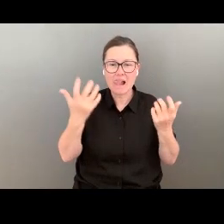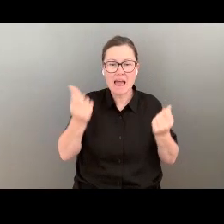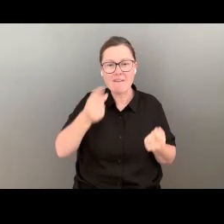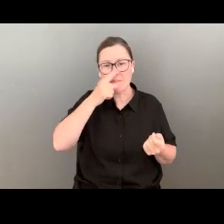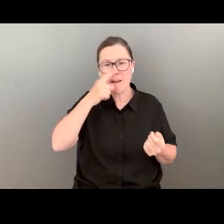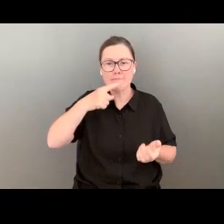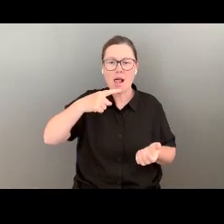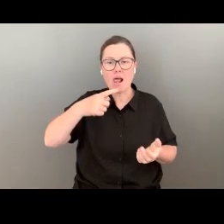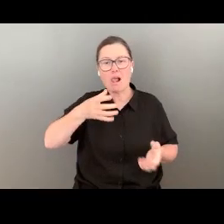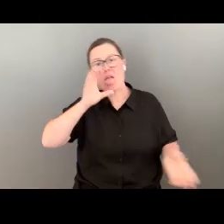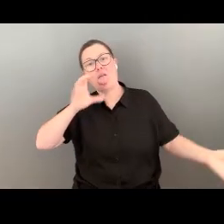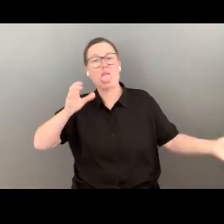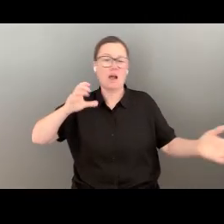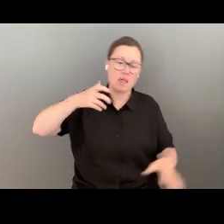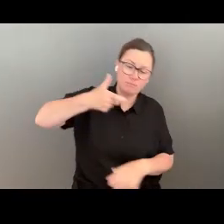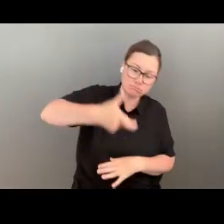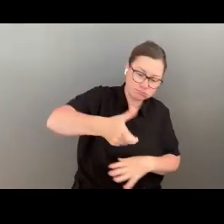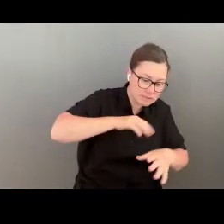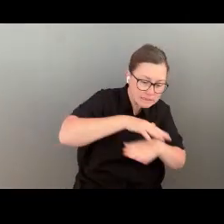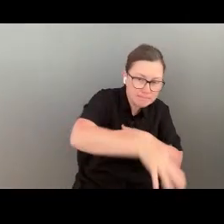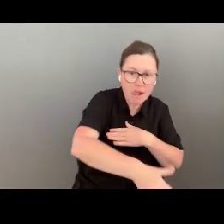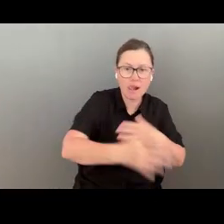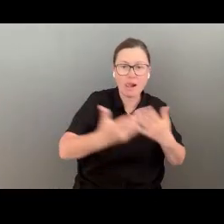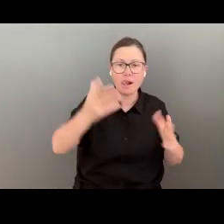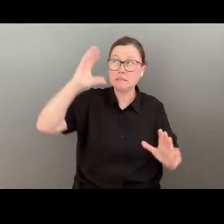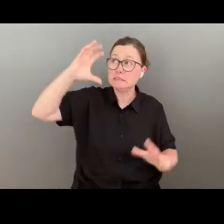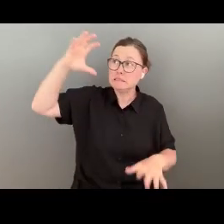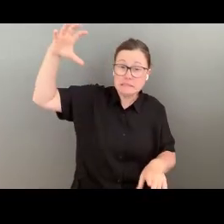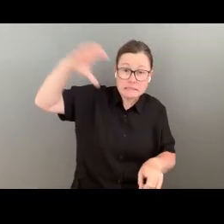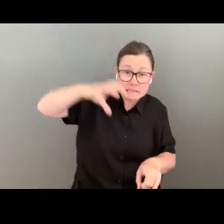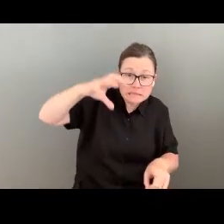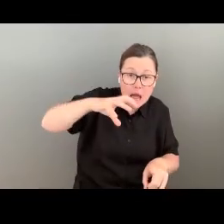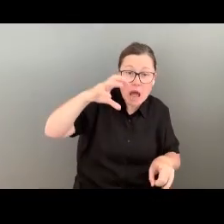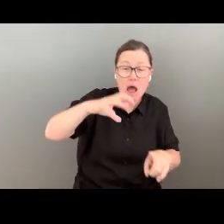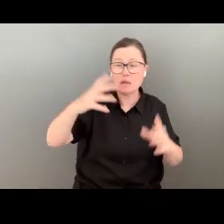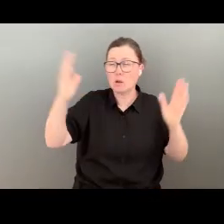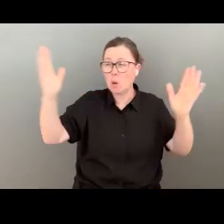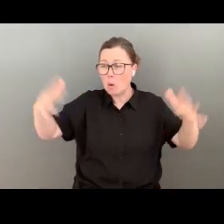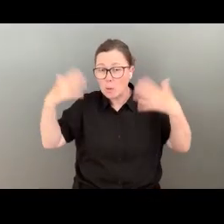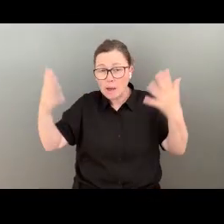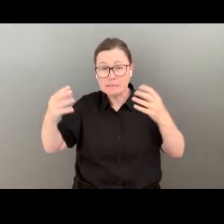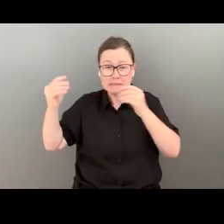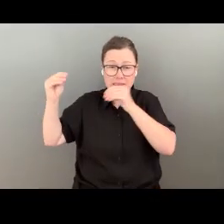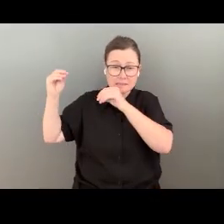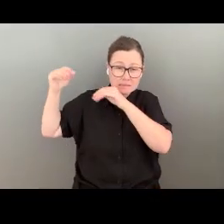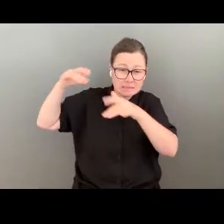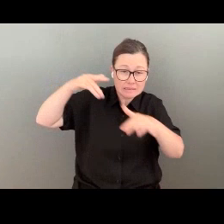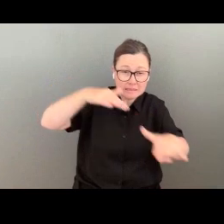And also, the amount of dust will leave be cleaning for weeks. And burning out means, I think I might need to, And maybe